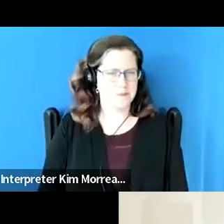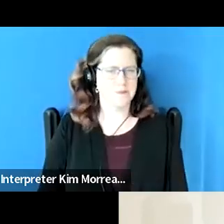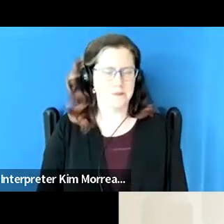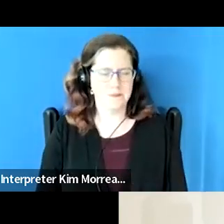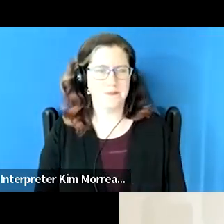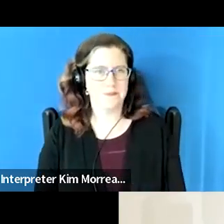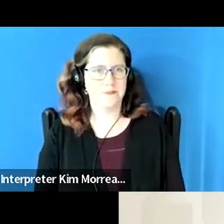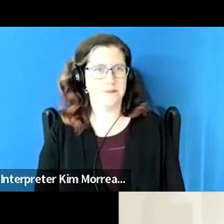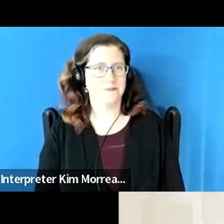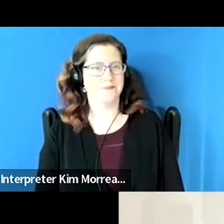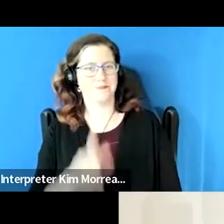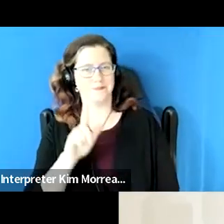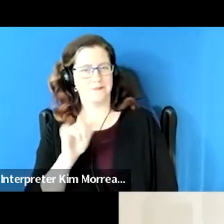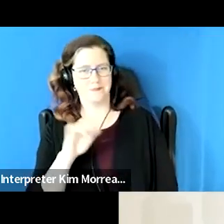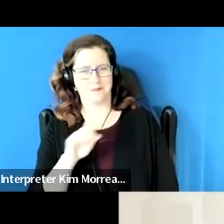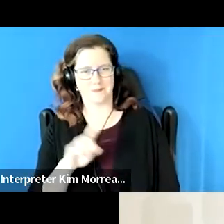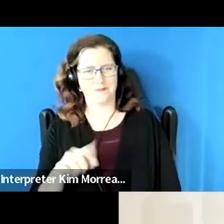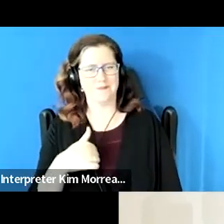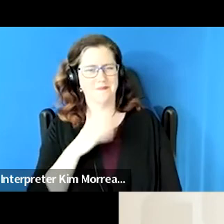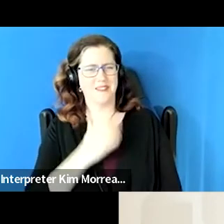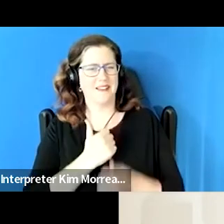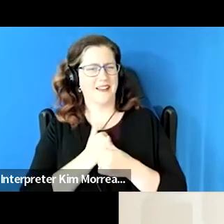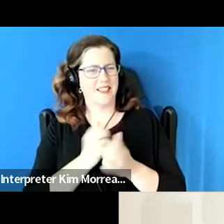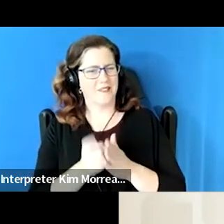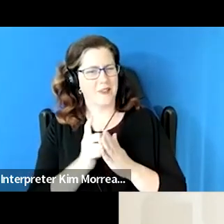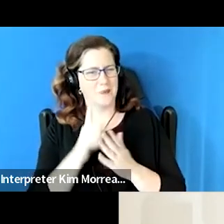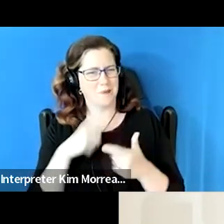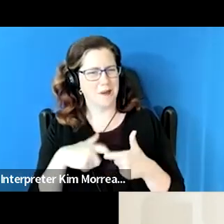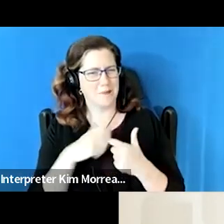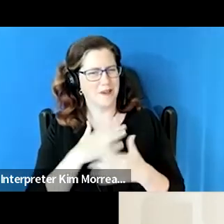I love that minute pause and really appreciate that